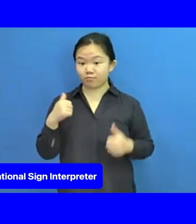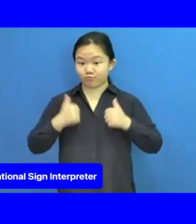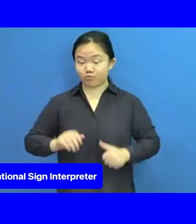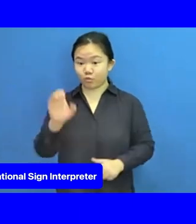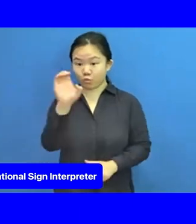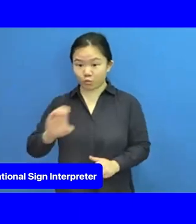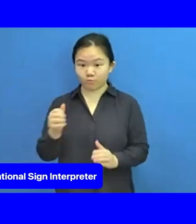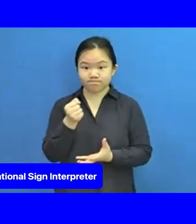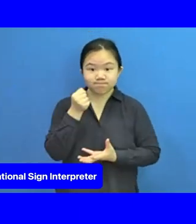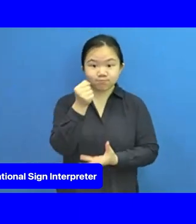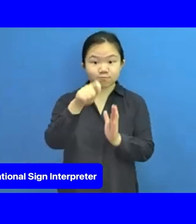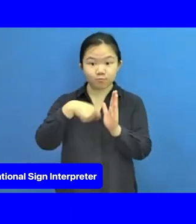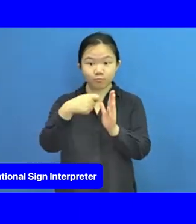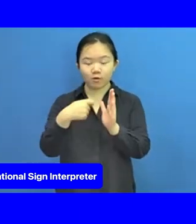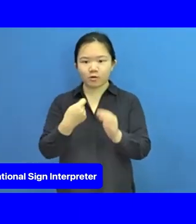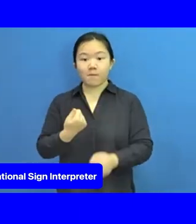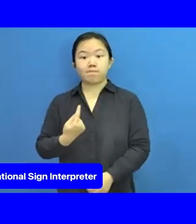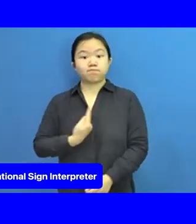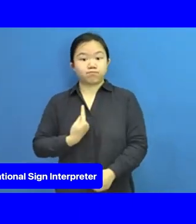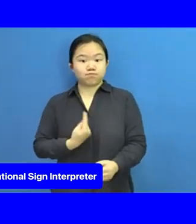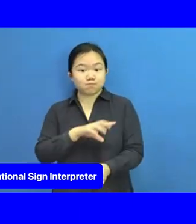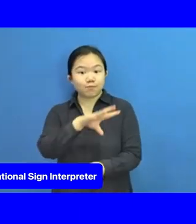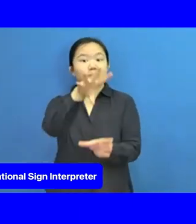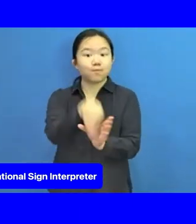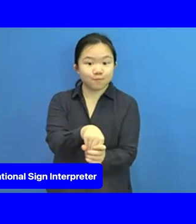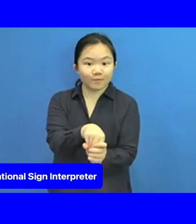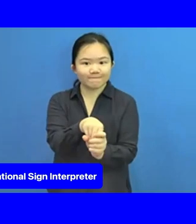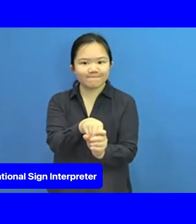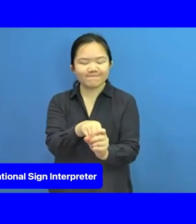really added value to initiatives that grow with you